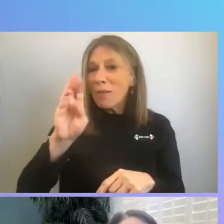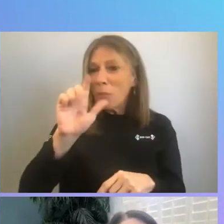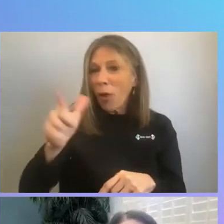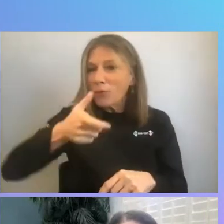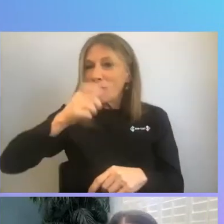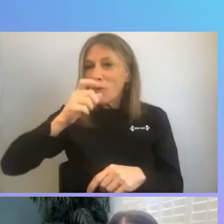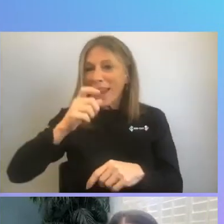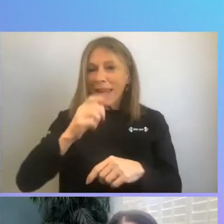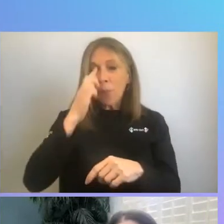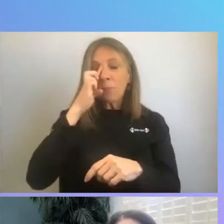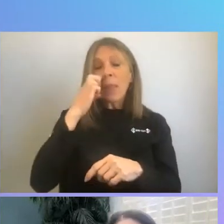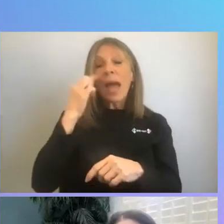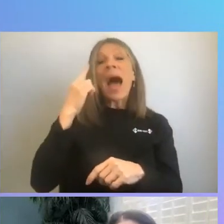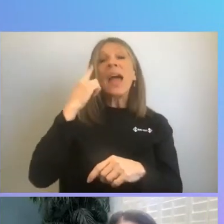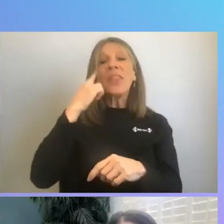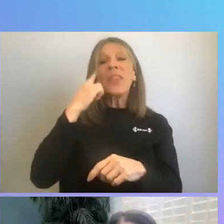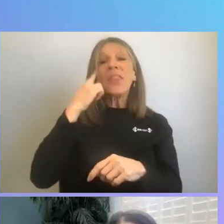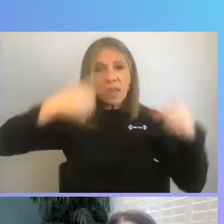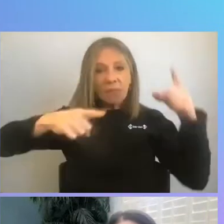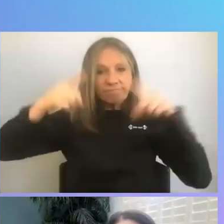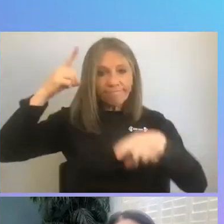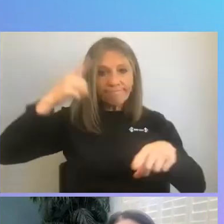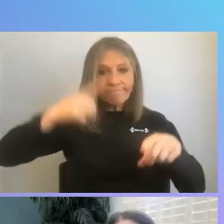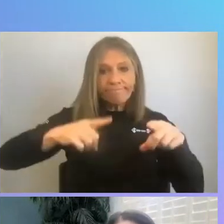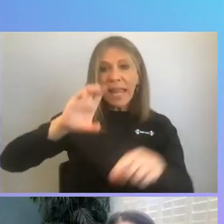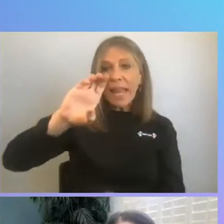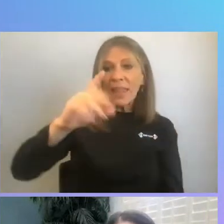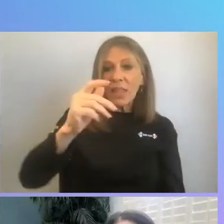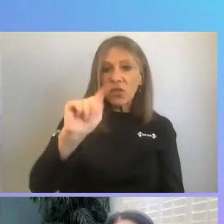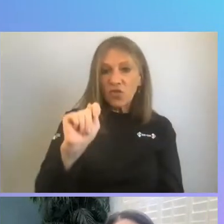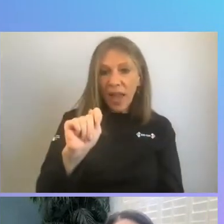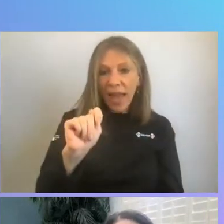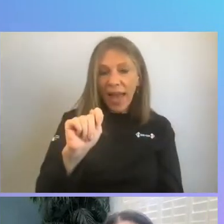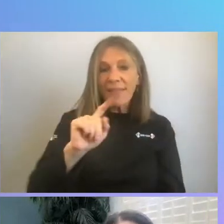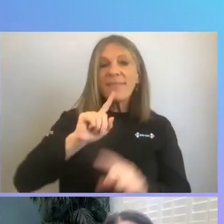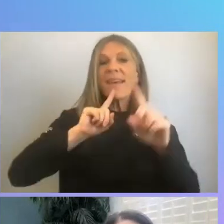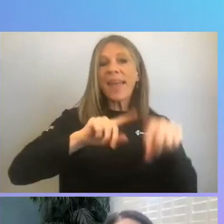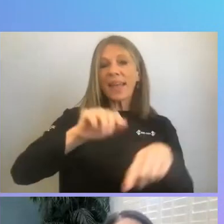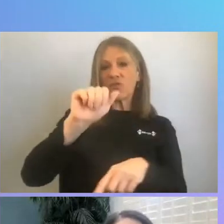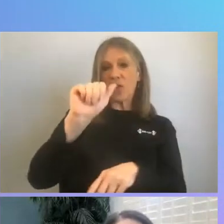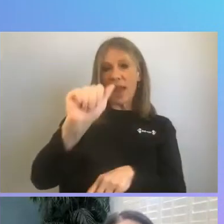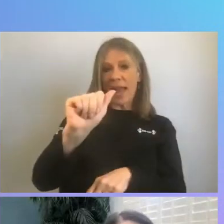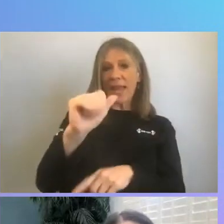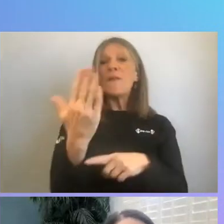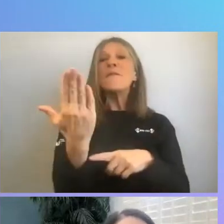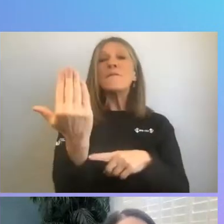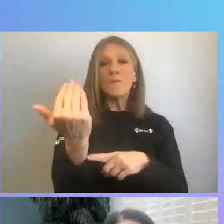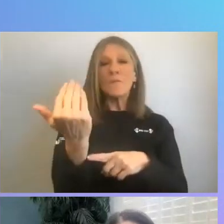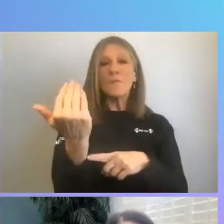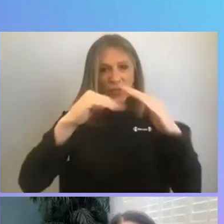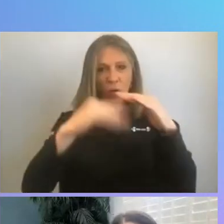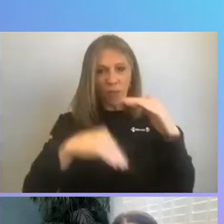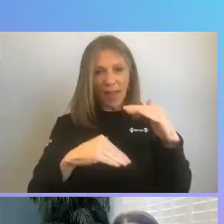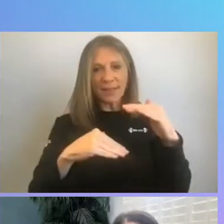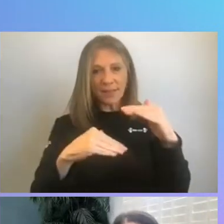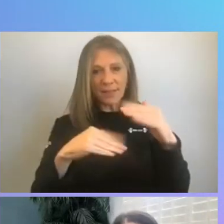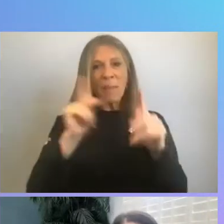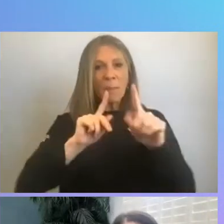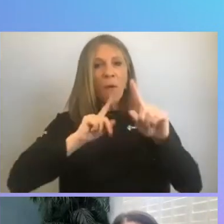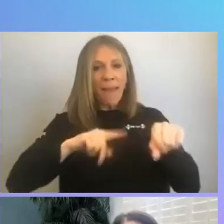consensus in the chat is, is this the answer? A well, I guess you don't have it on the screen. 15 minutes or less. 15 minutes